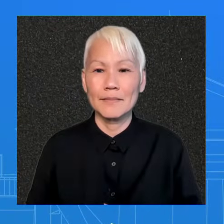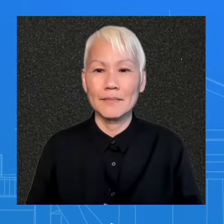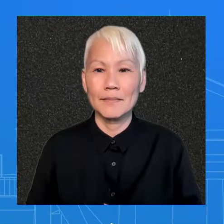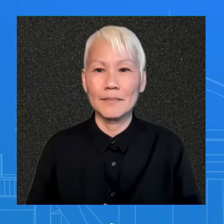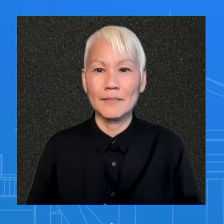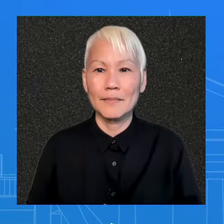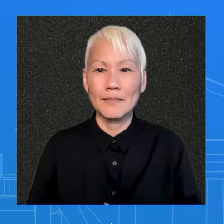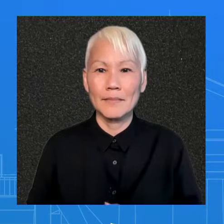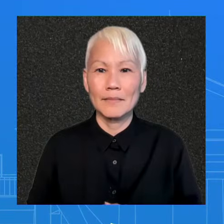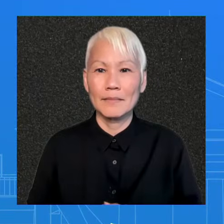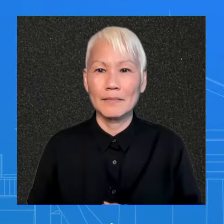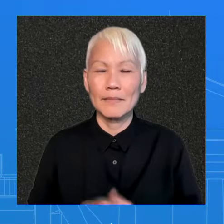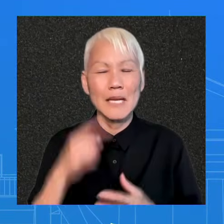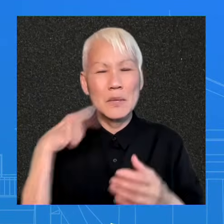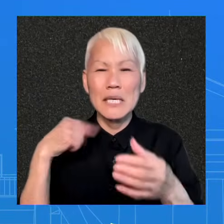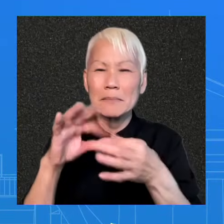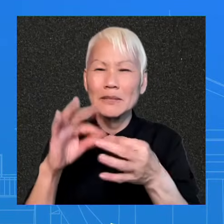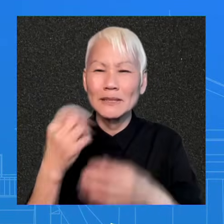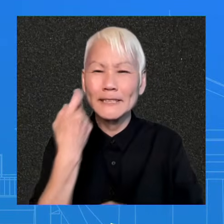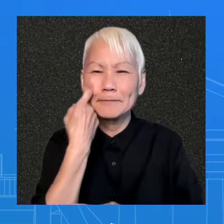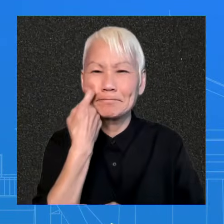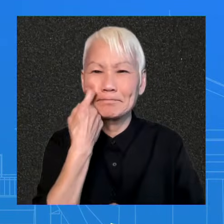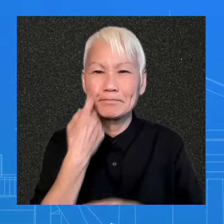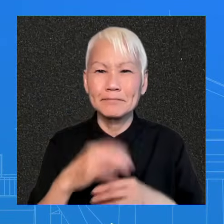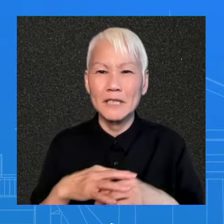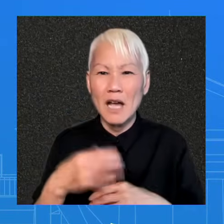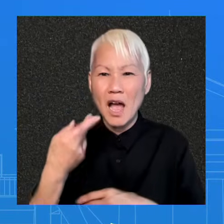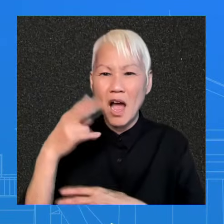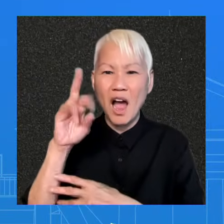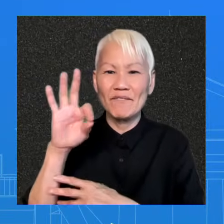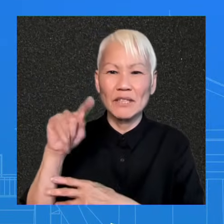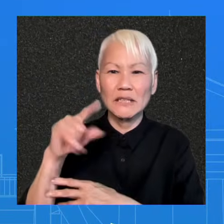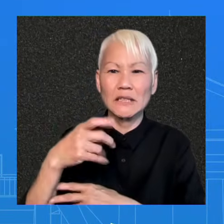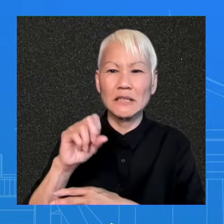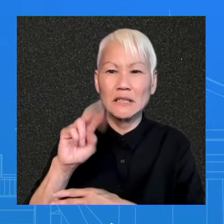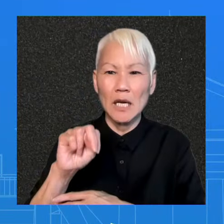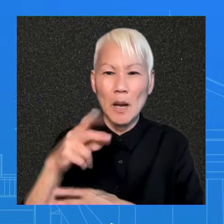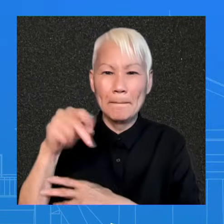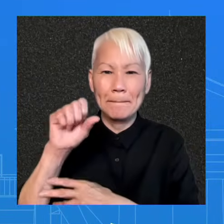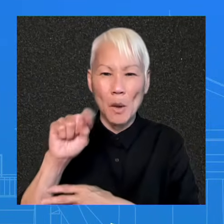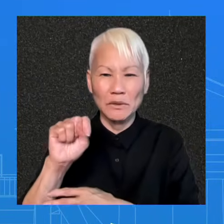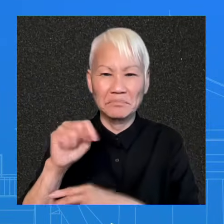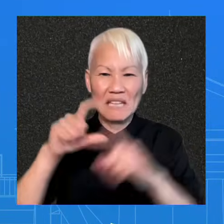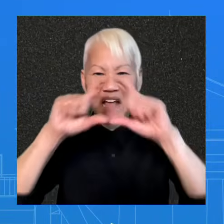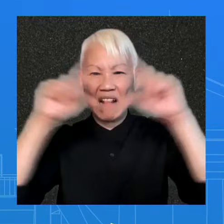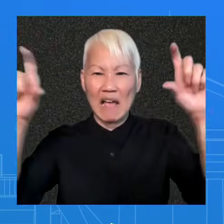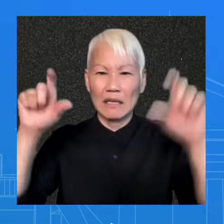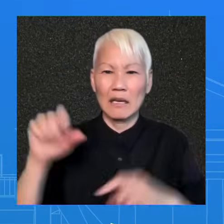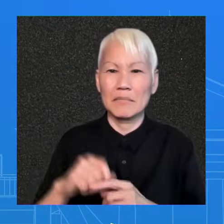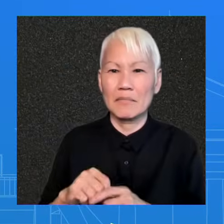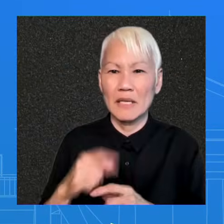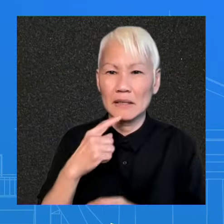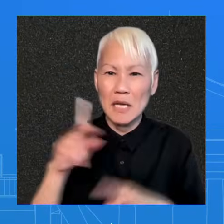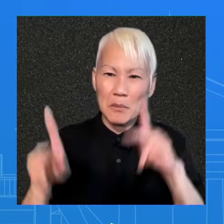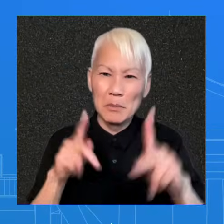It's a Huffington Post headline: "After calling Joe Biden senile, Republicans complain he outsmarted them." I'll leave it there. Go ahead.